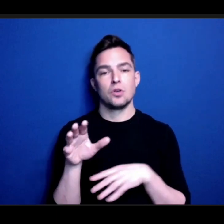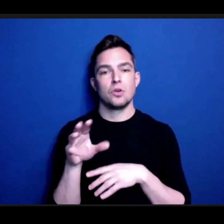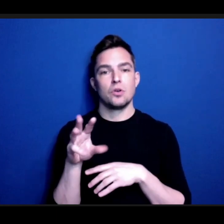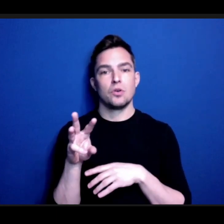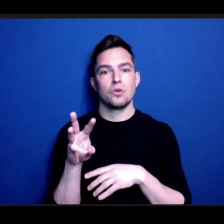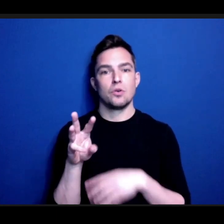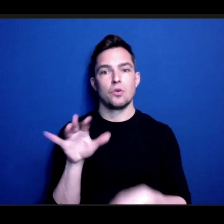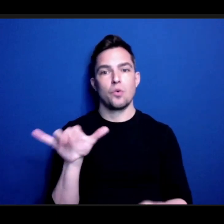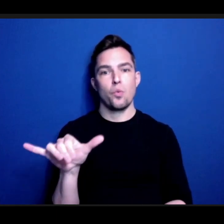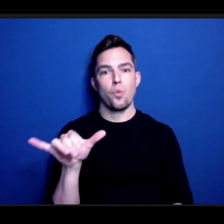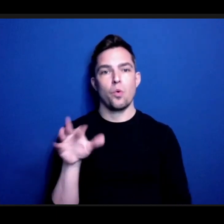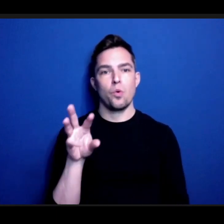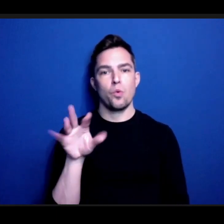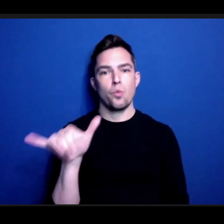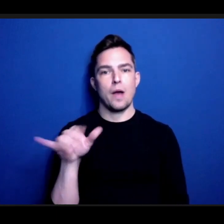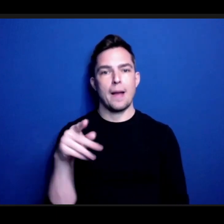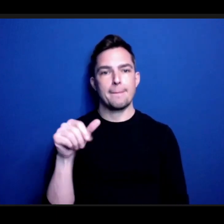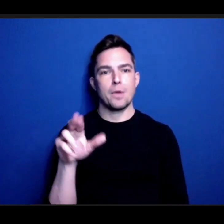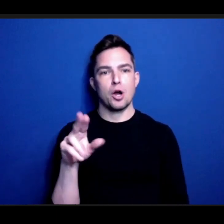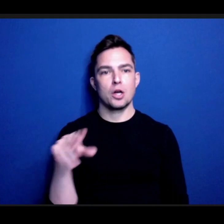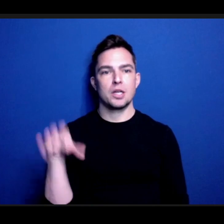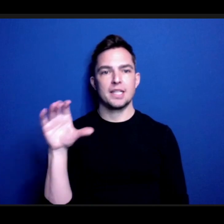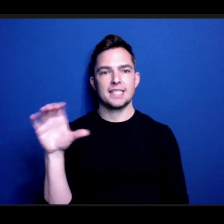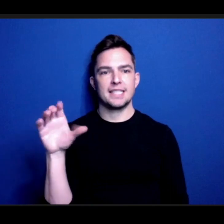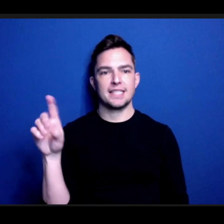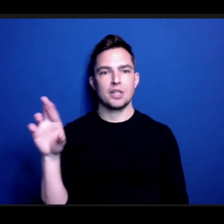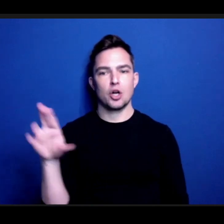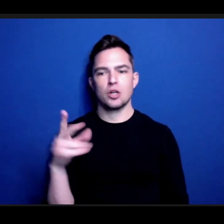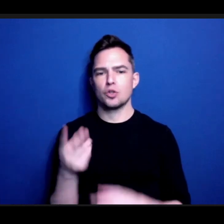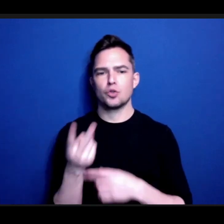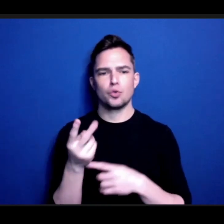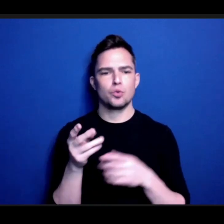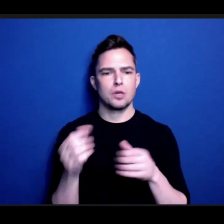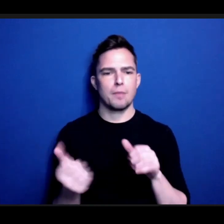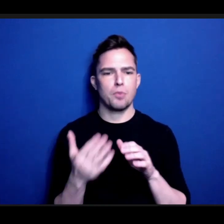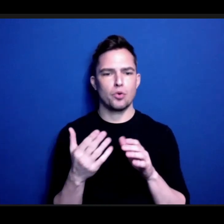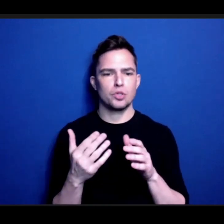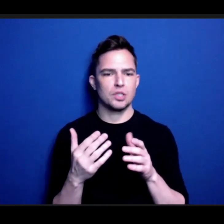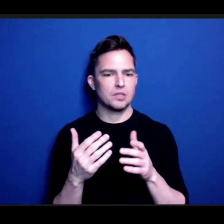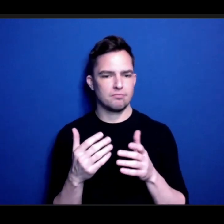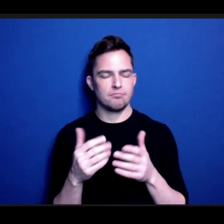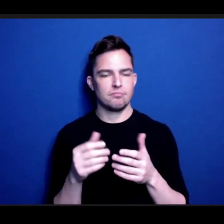were two approaches, you know, a few approaches that were mentioned in terms of the ways that